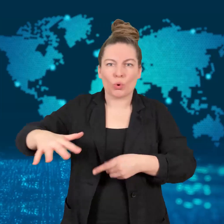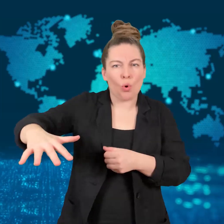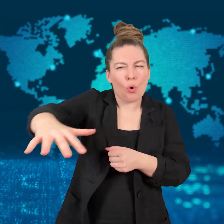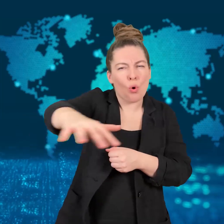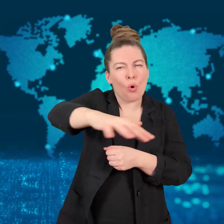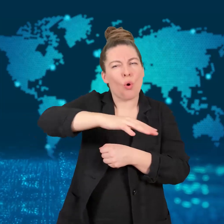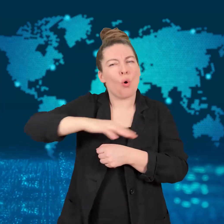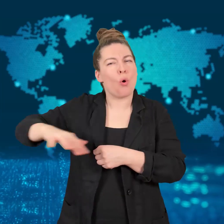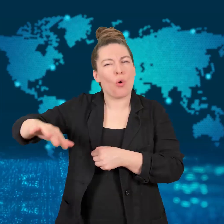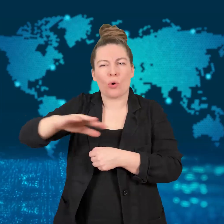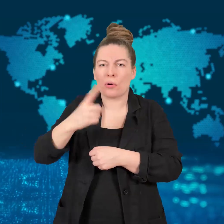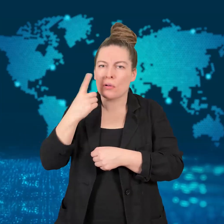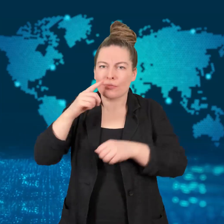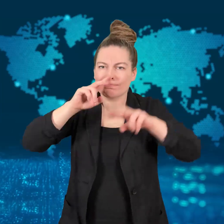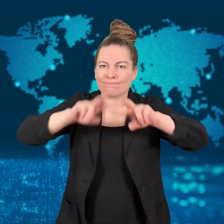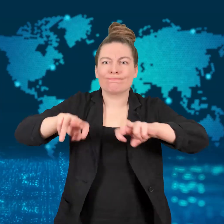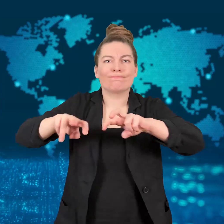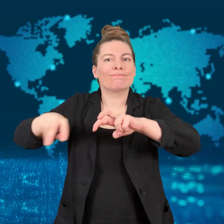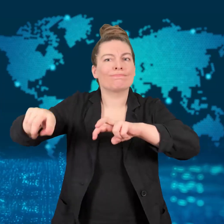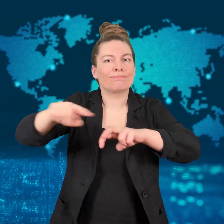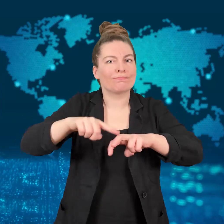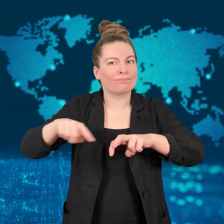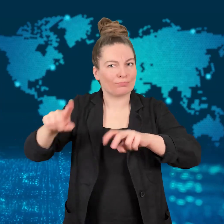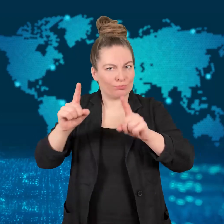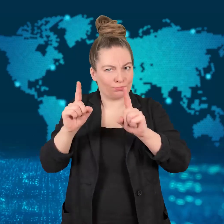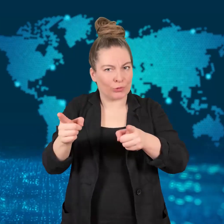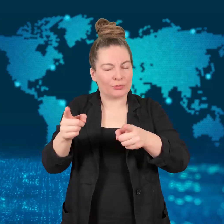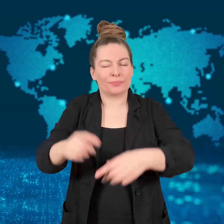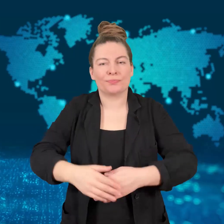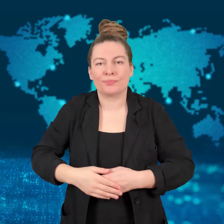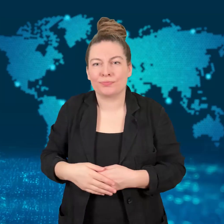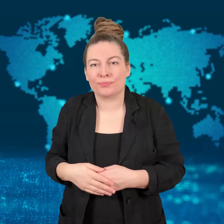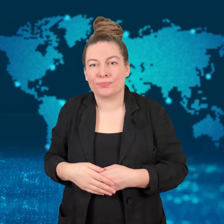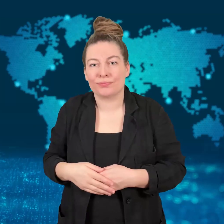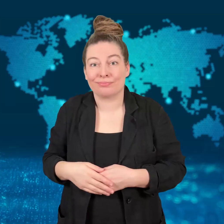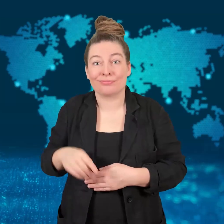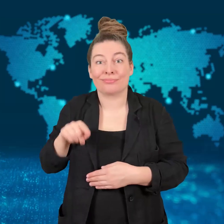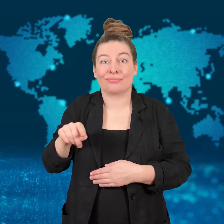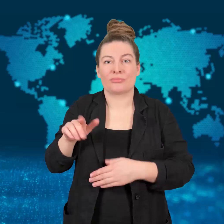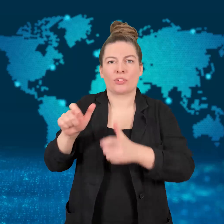the playground.